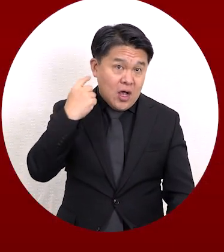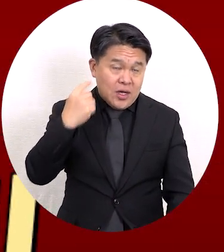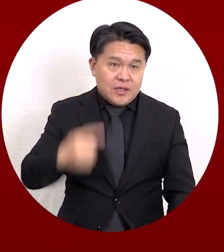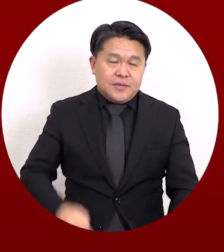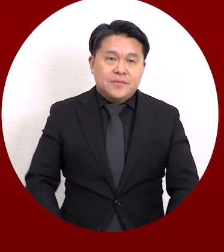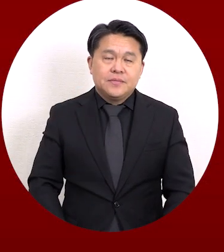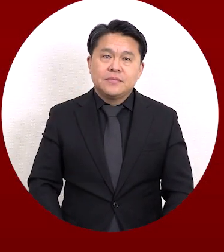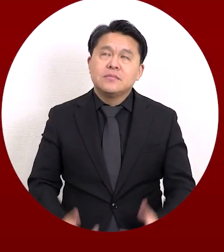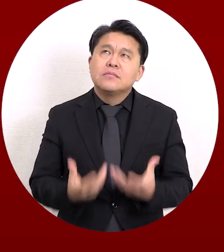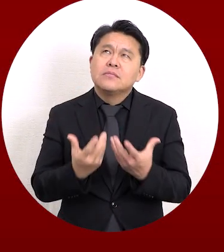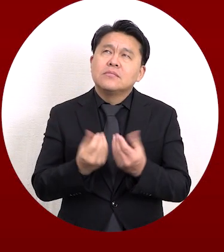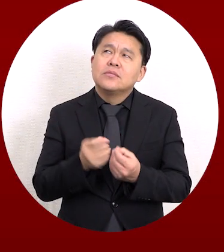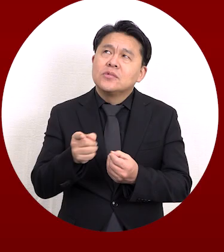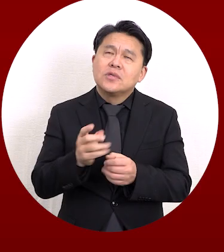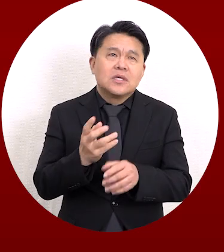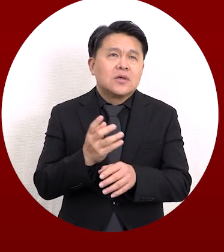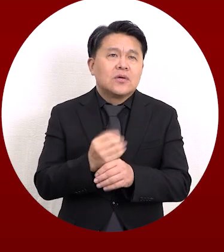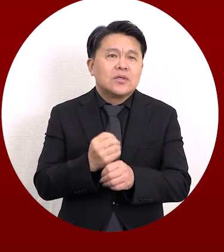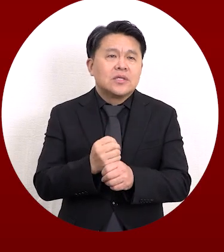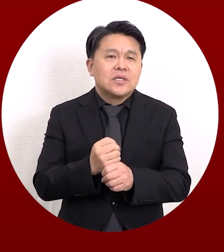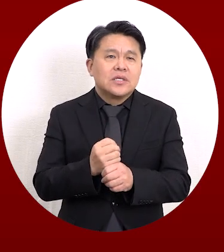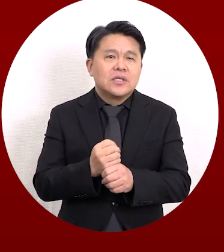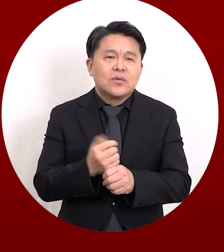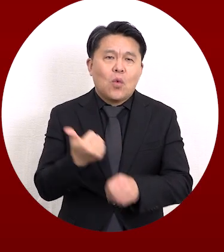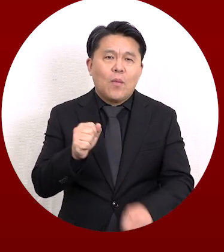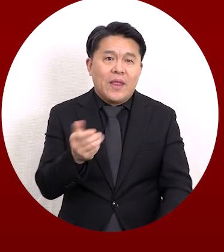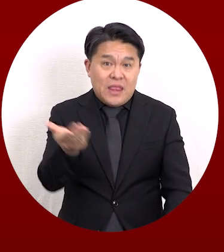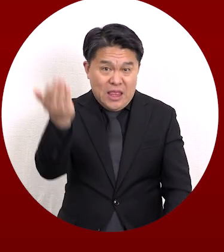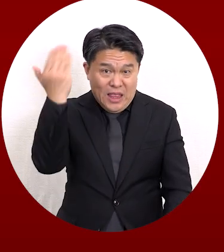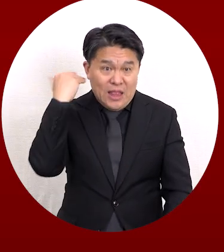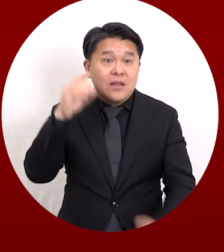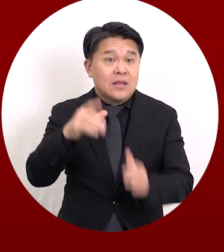Around 50,000 years ago in human history,